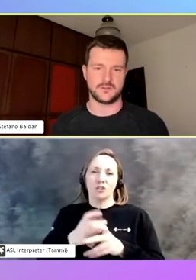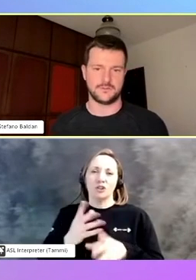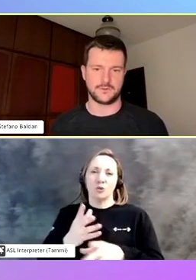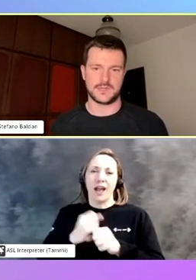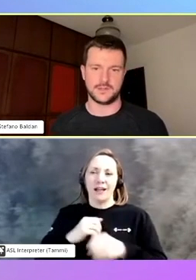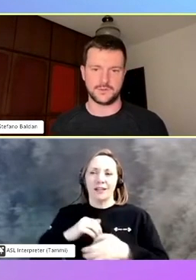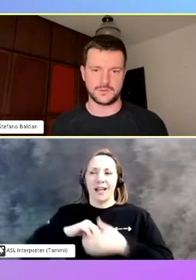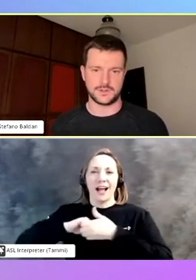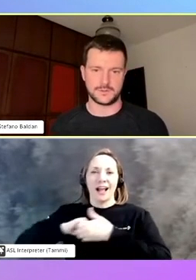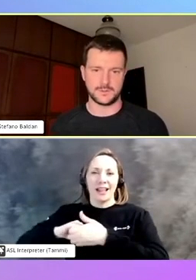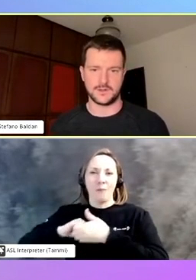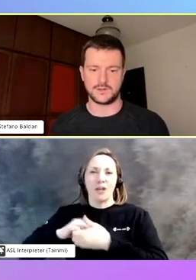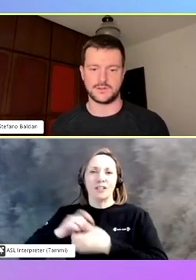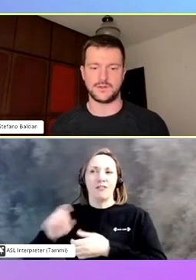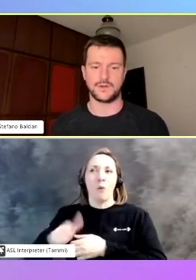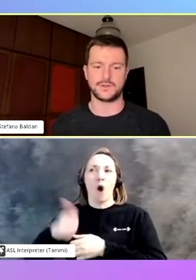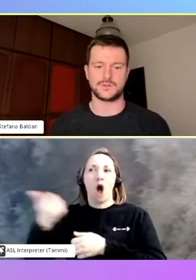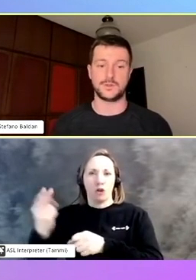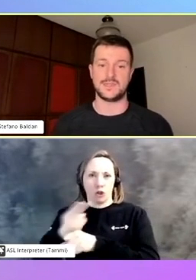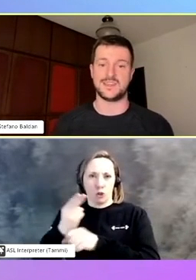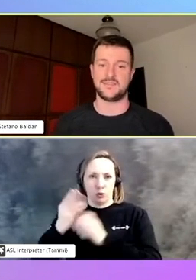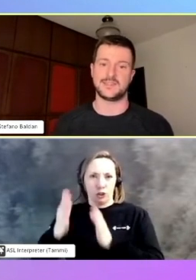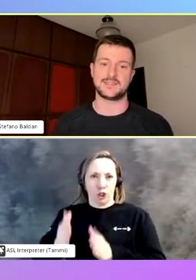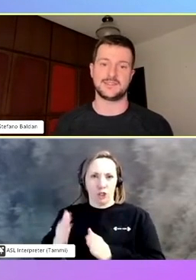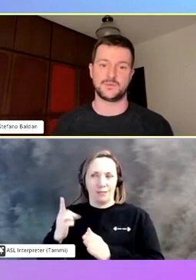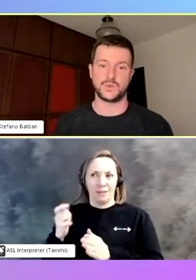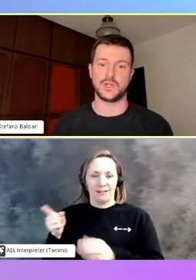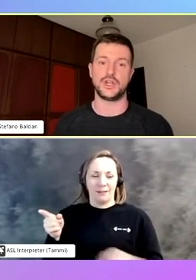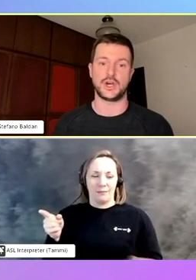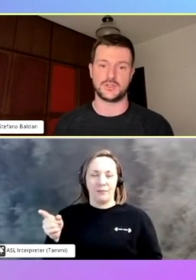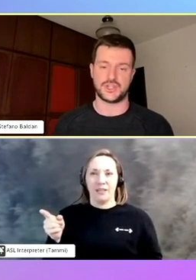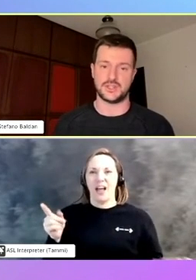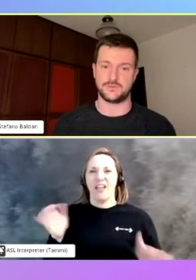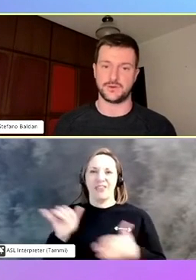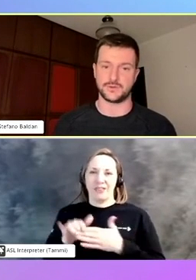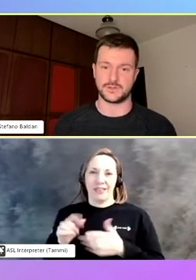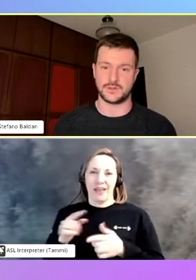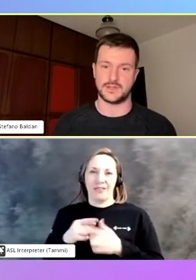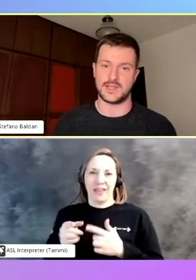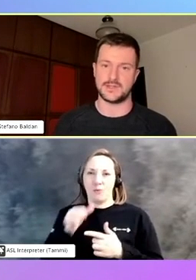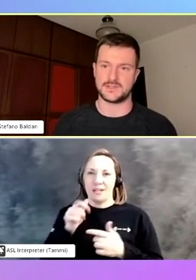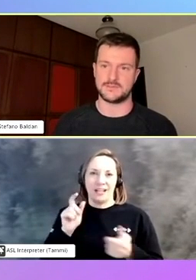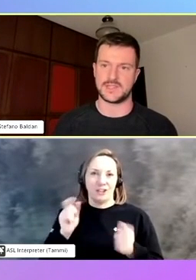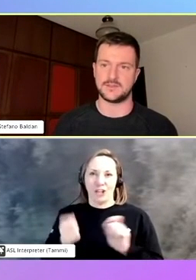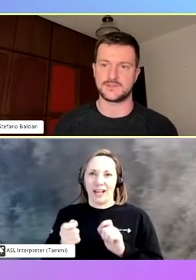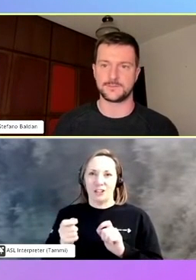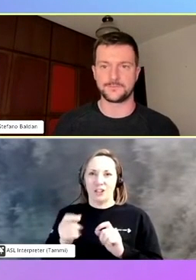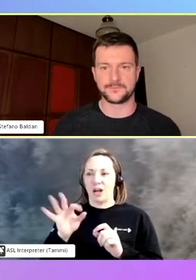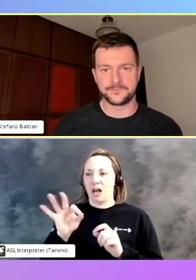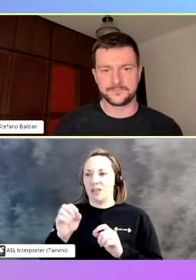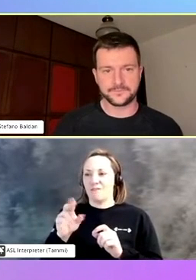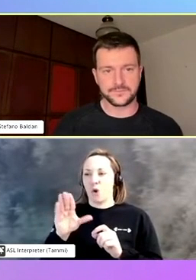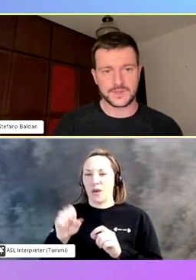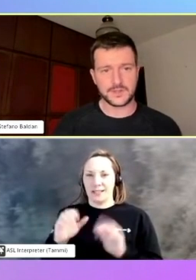of standards and guidelines and best practices in order to navigate and make traditional web